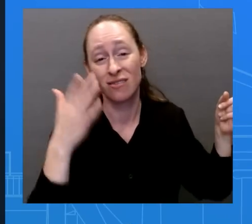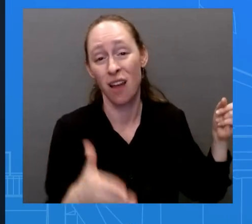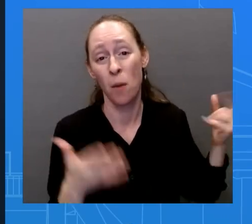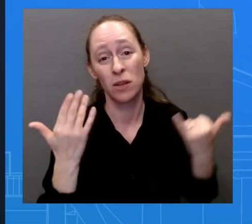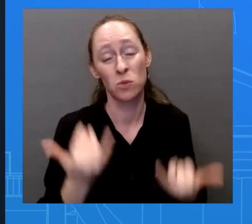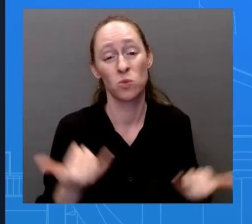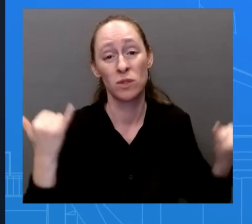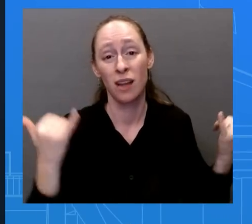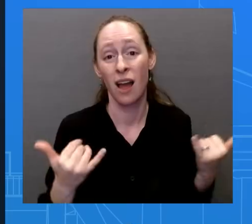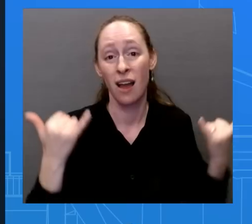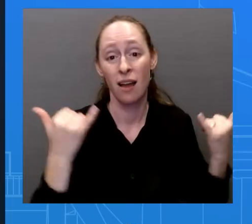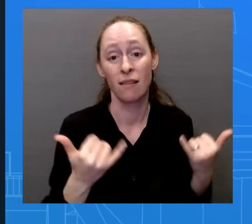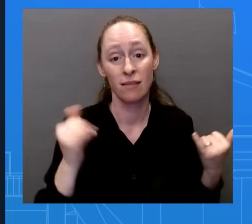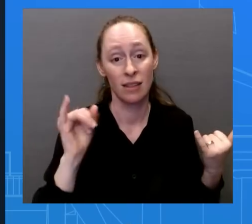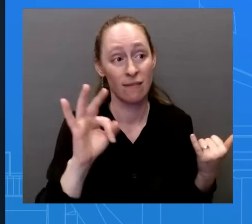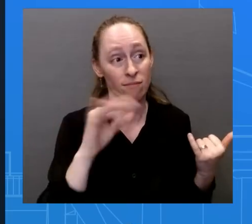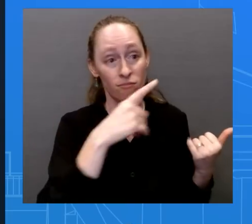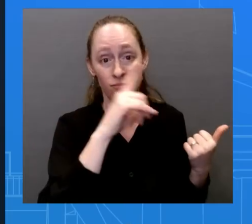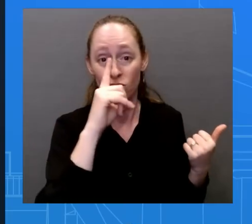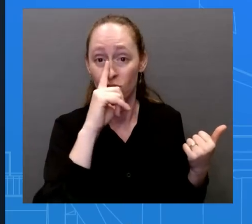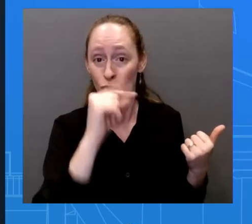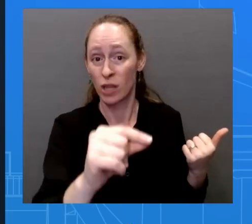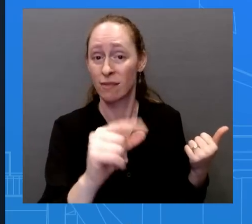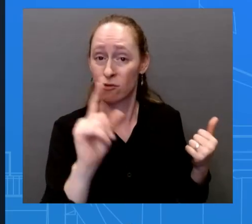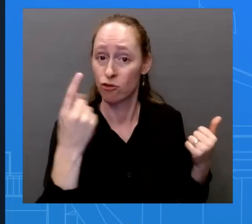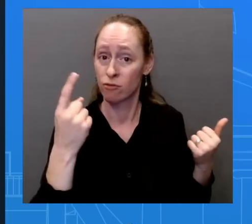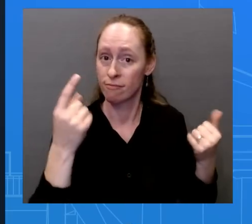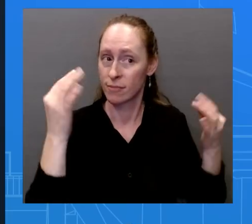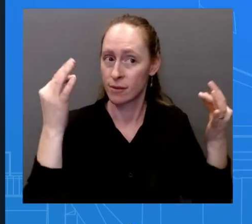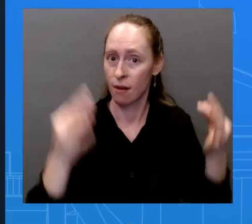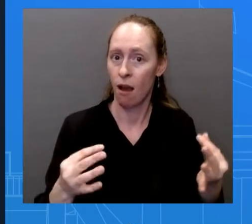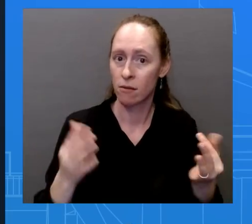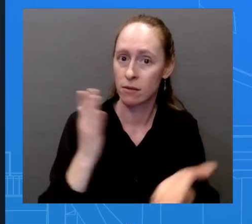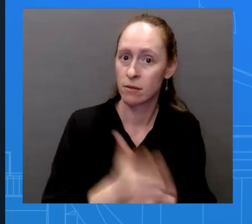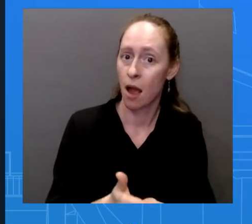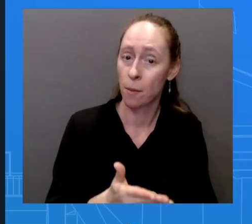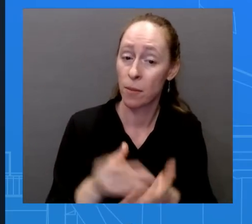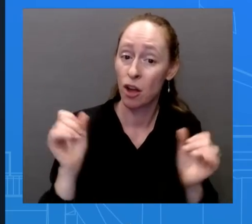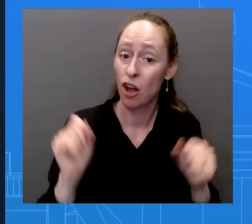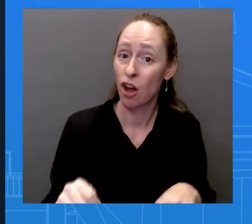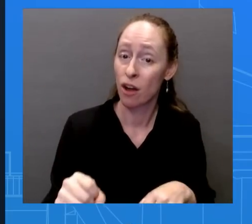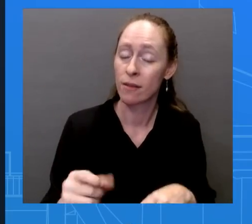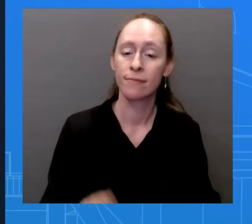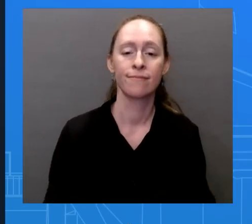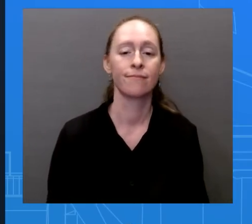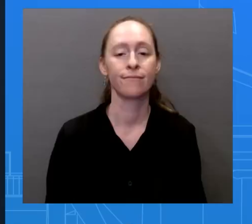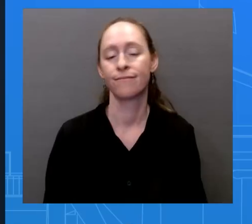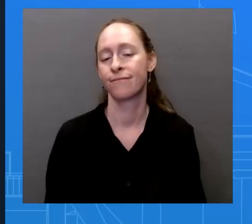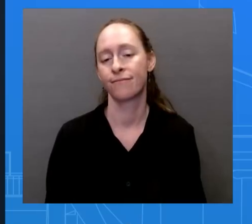But we will be there for Ukraine to support their brave --